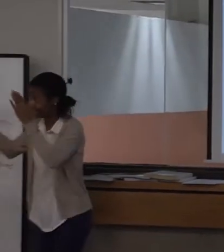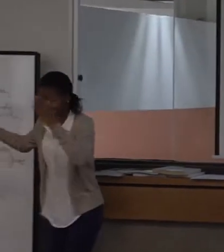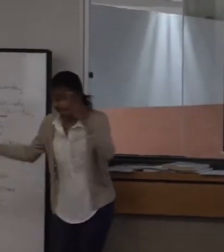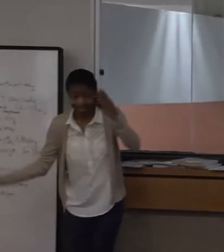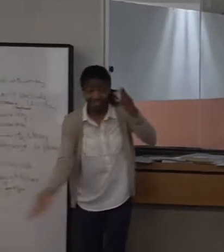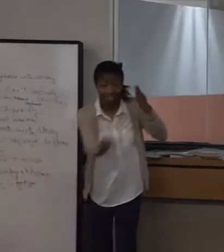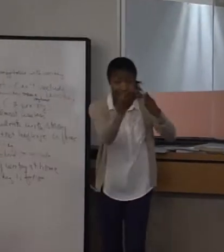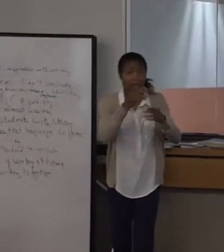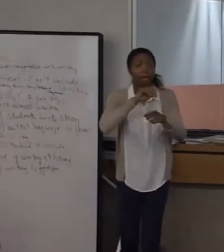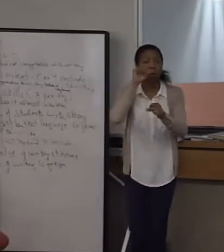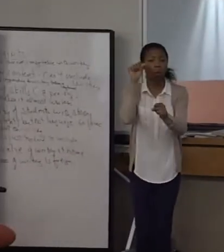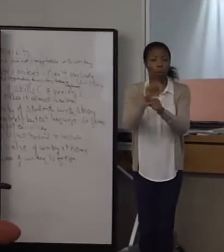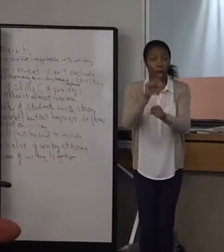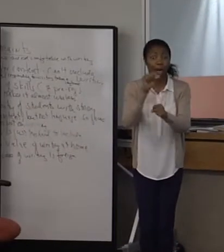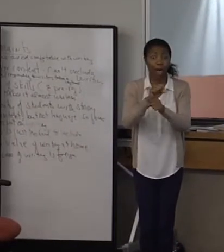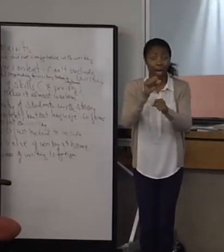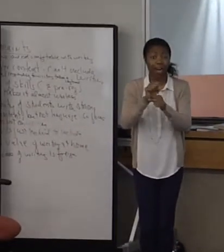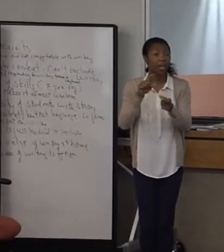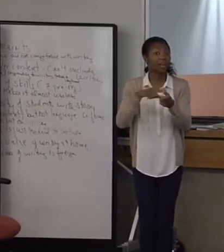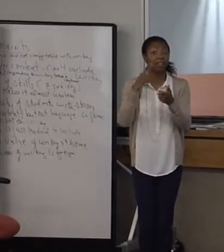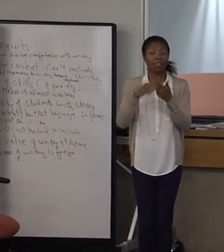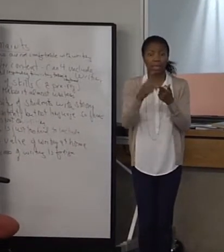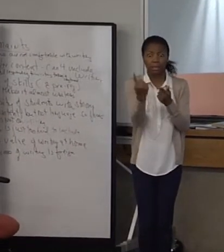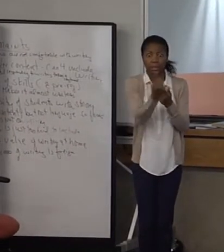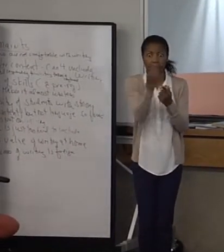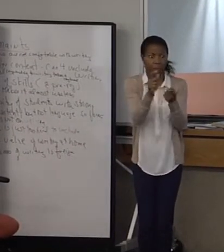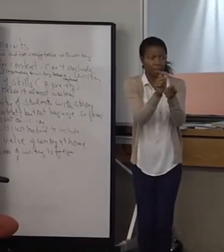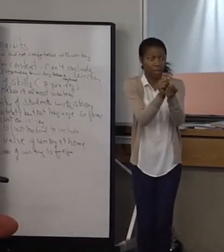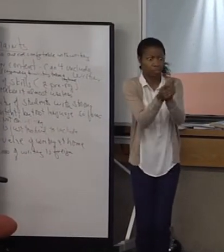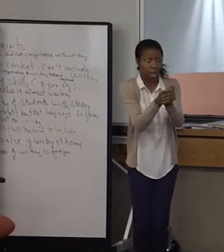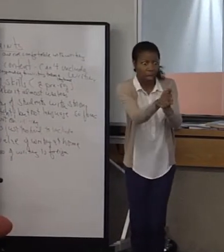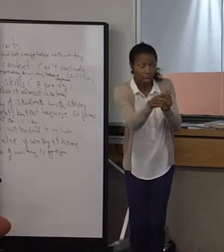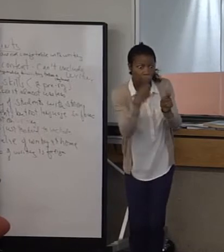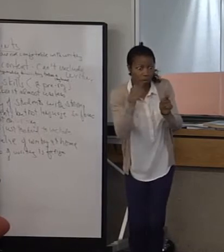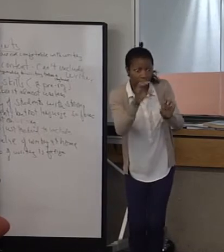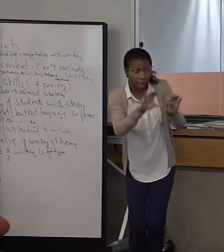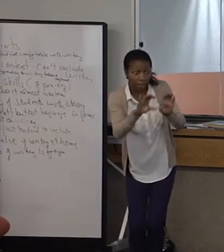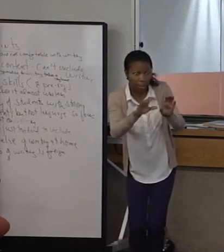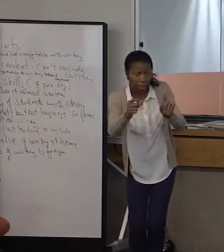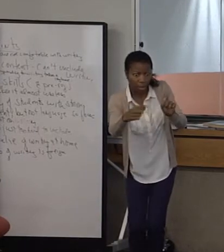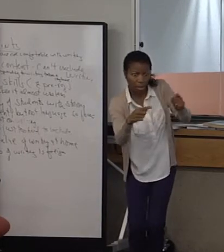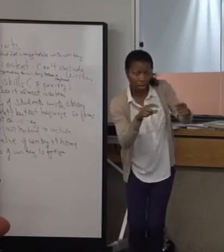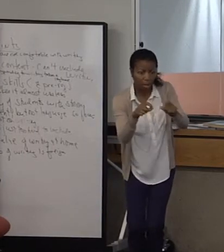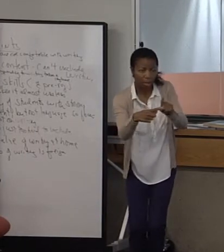then at that very time when something is changing they’re communicating with their partner